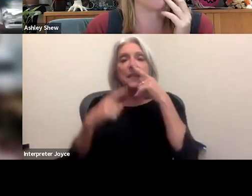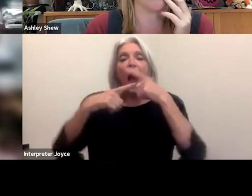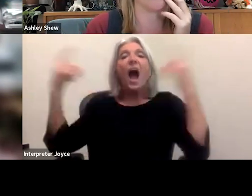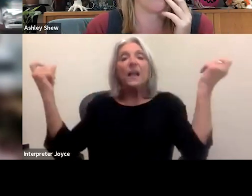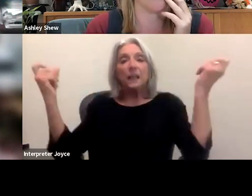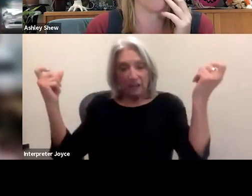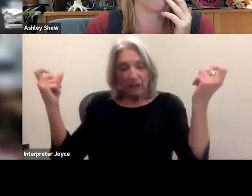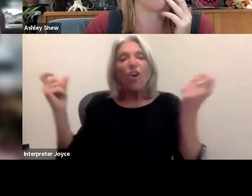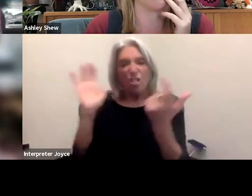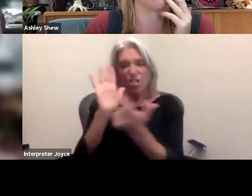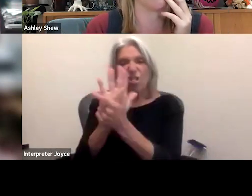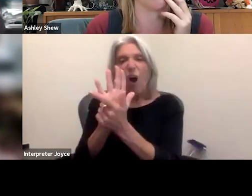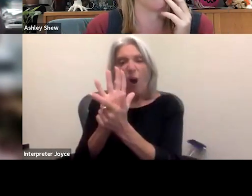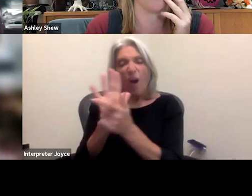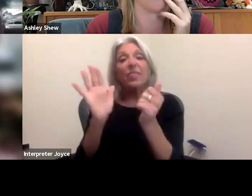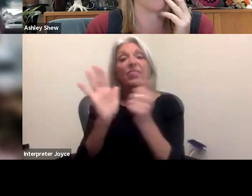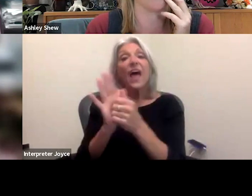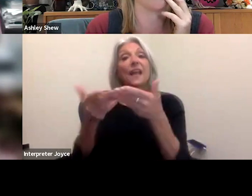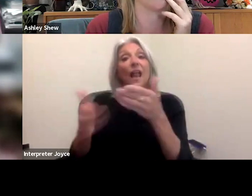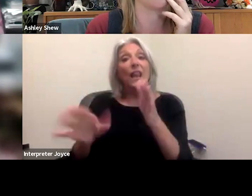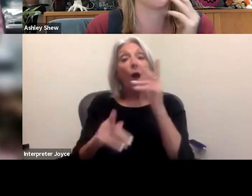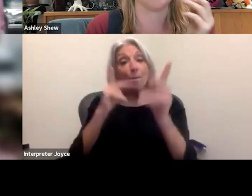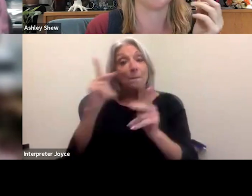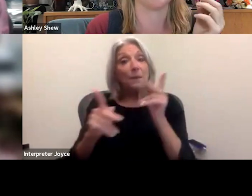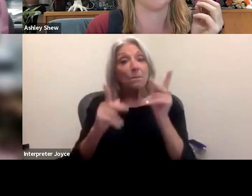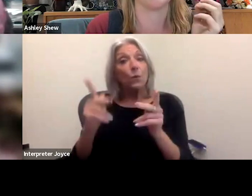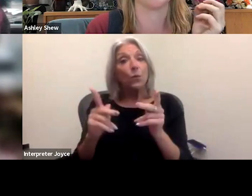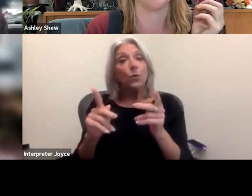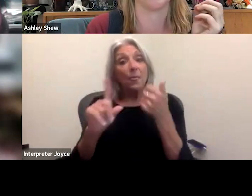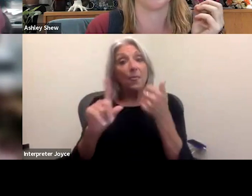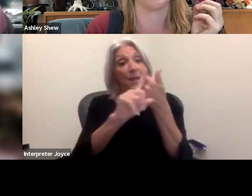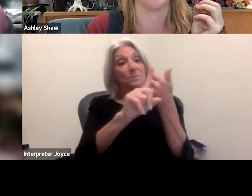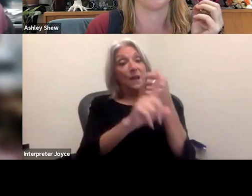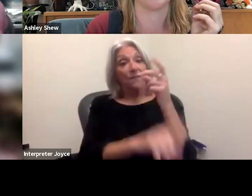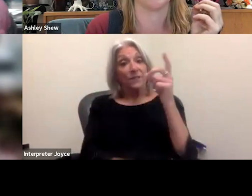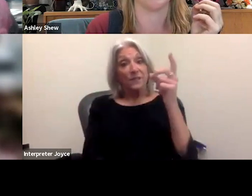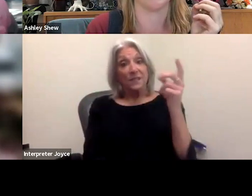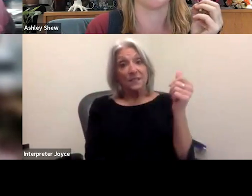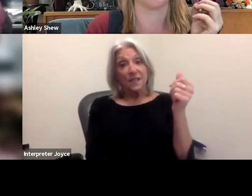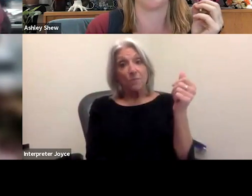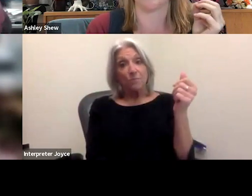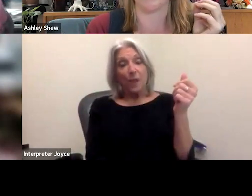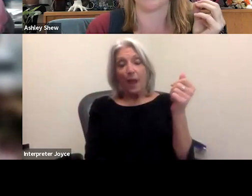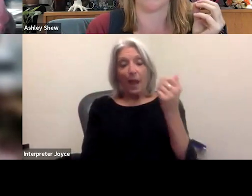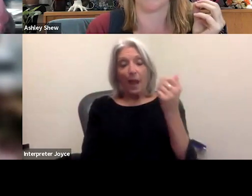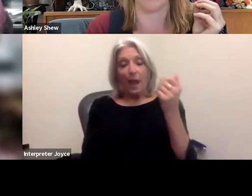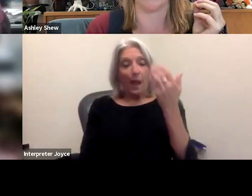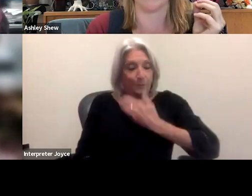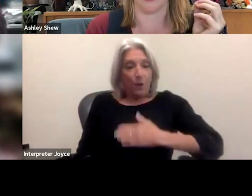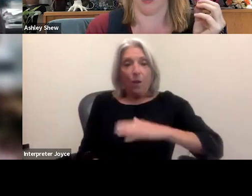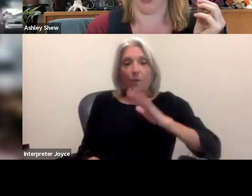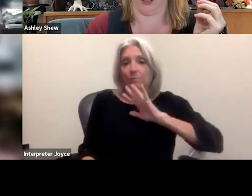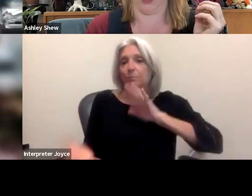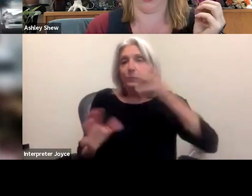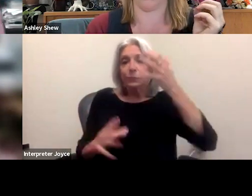that allow people who are disabled and disfigured to be arrested for being seen in public.